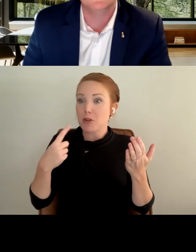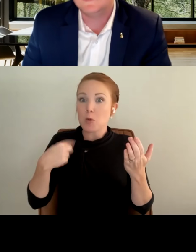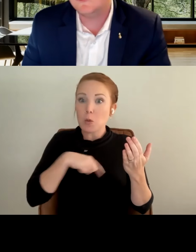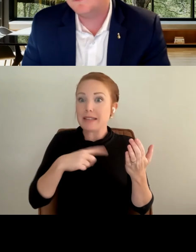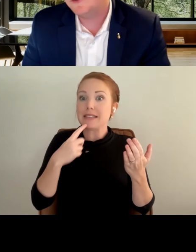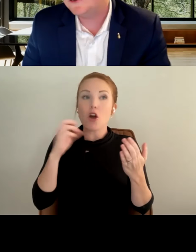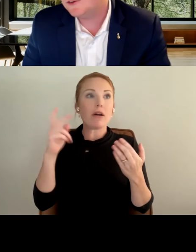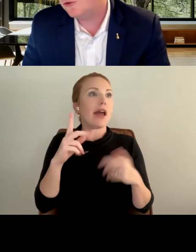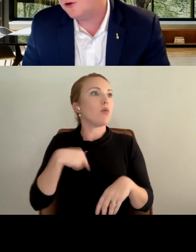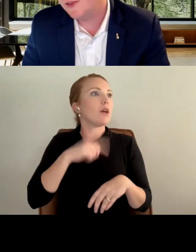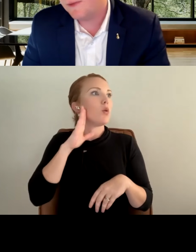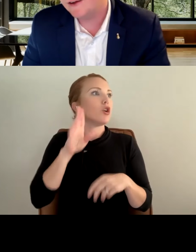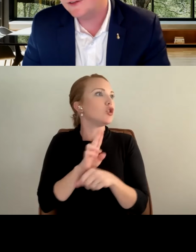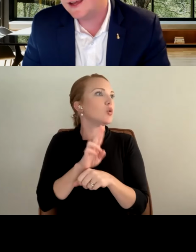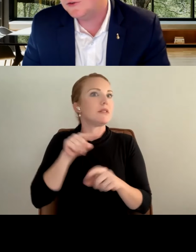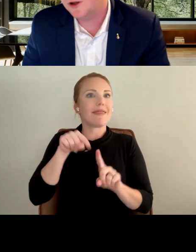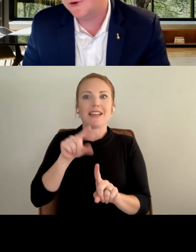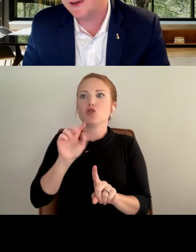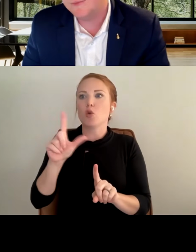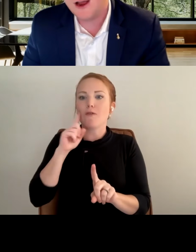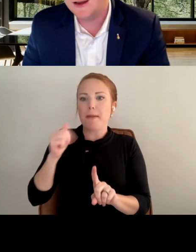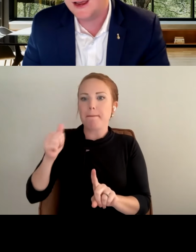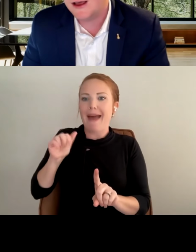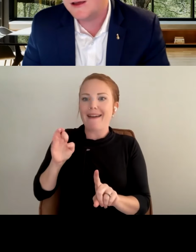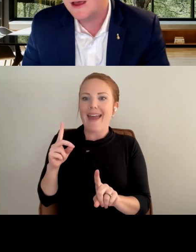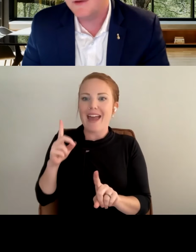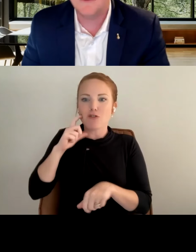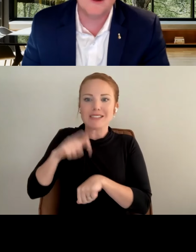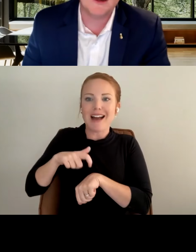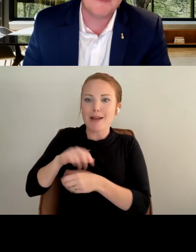you know, such and such tool on the back side to do all of our time tracking data, but we're going